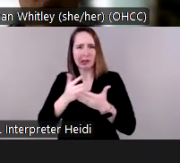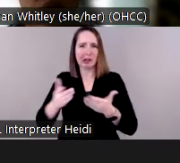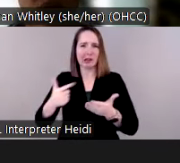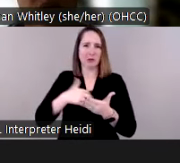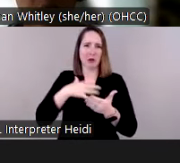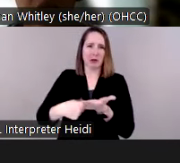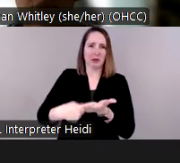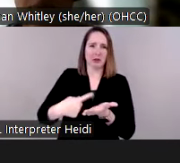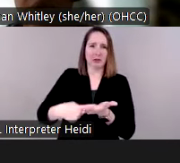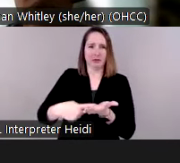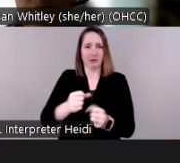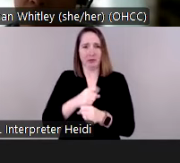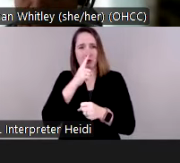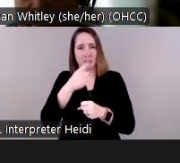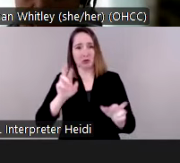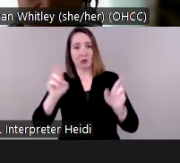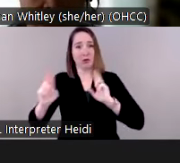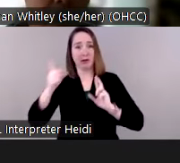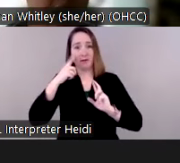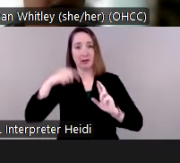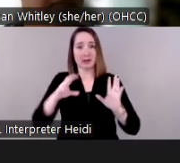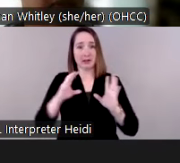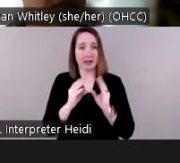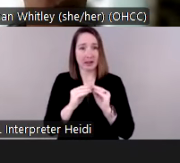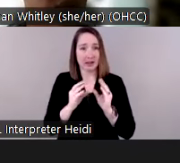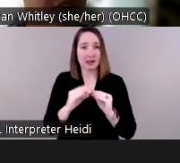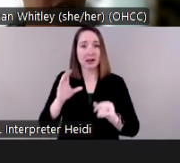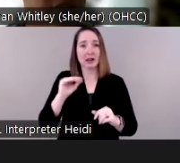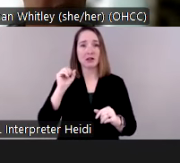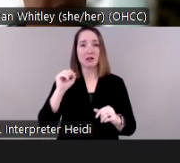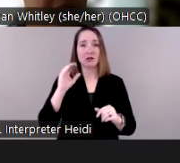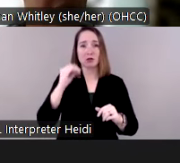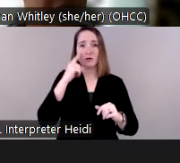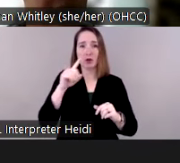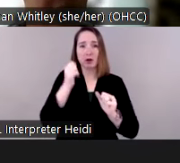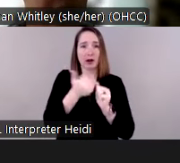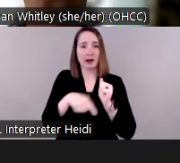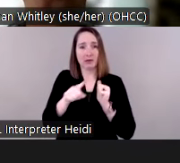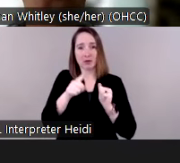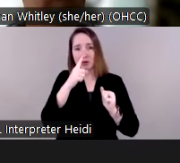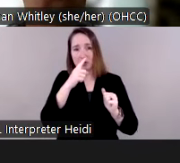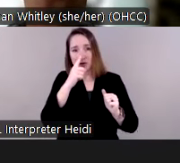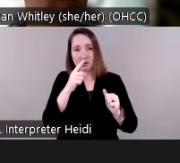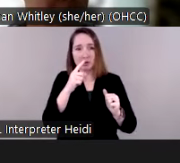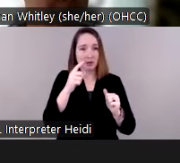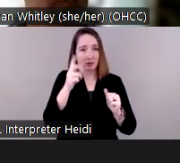over so that way you're prepared for the meeting. Um, and so for if everybody